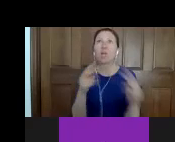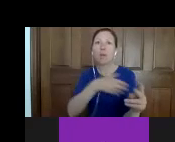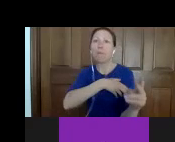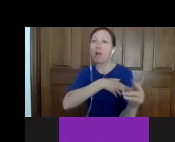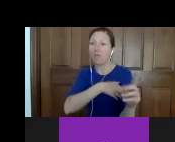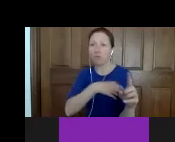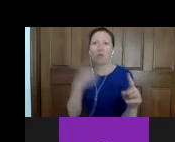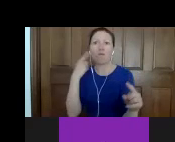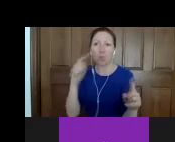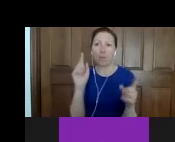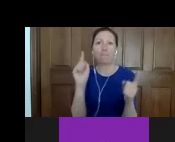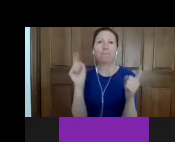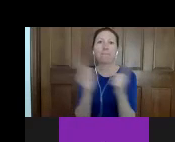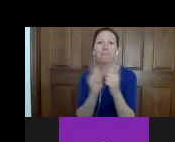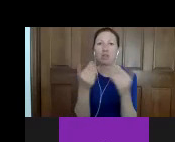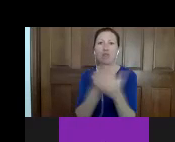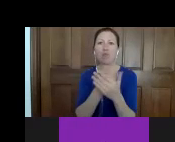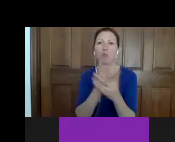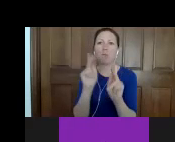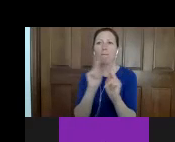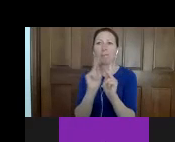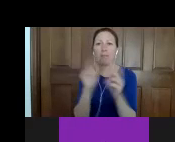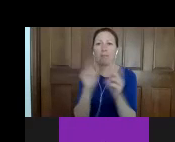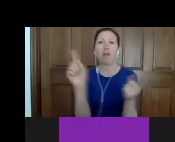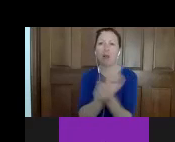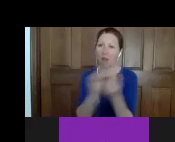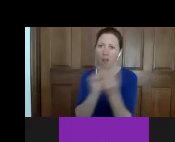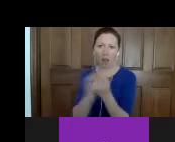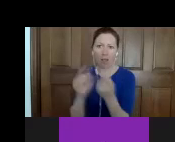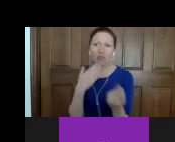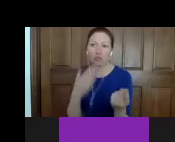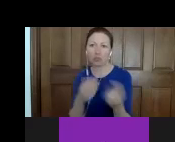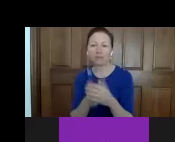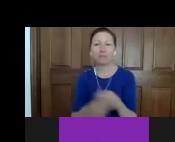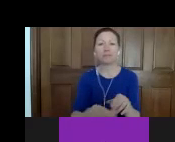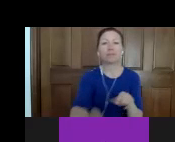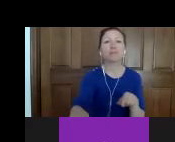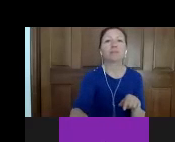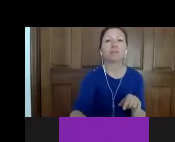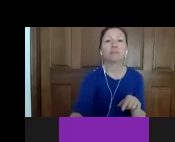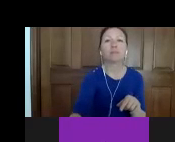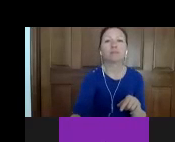So resources you can use. First we've got the Job Accommodations Network. I know we've